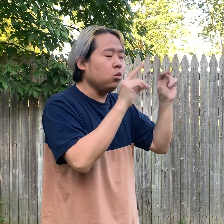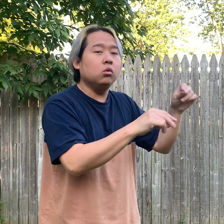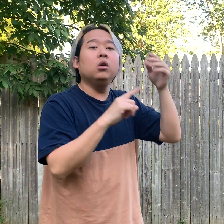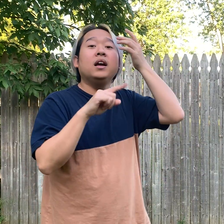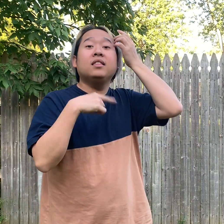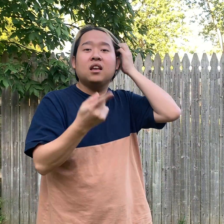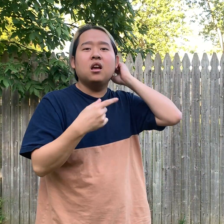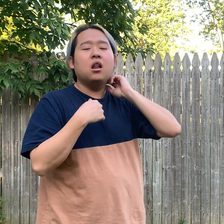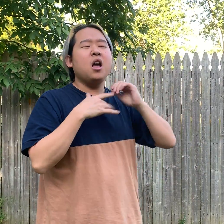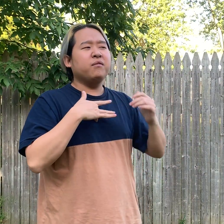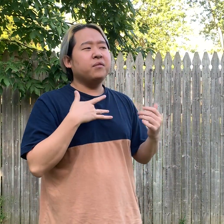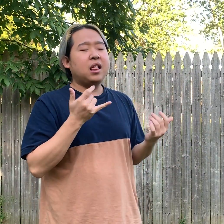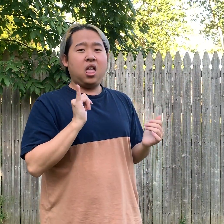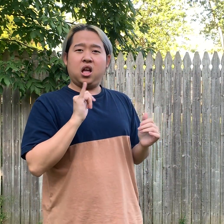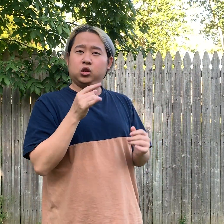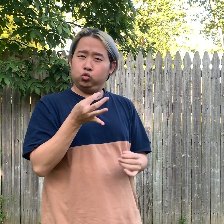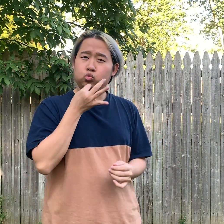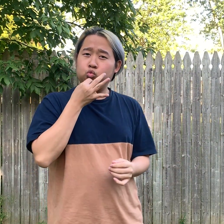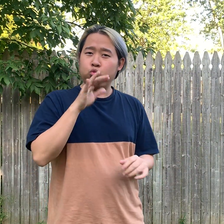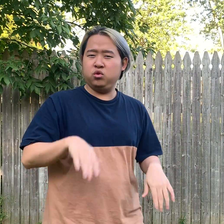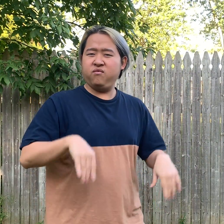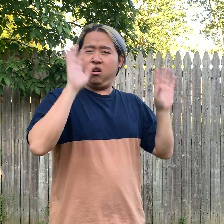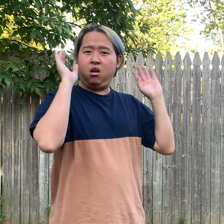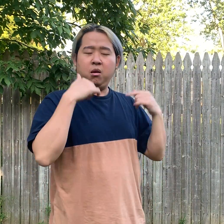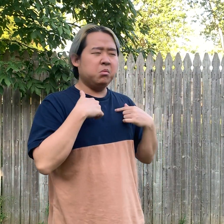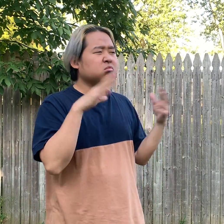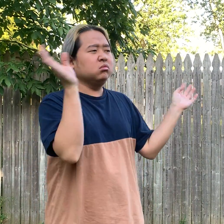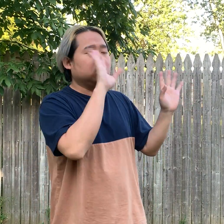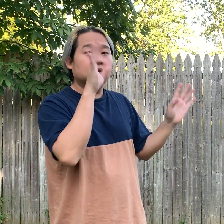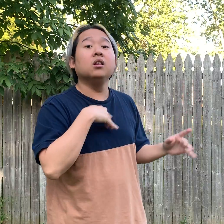I was nearly ready to give up when I decided